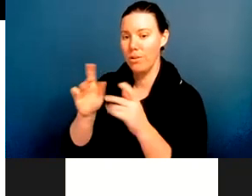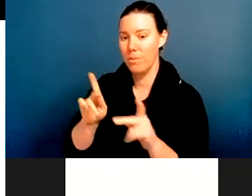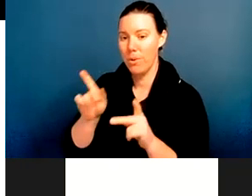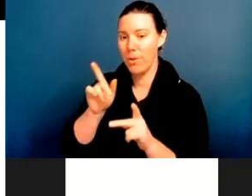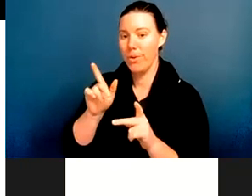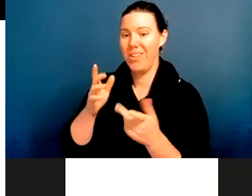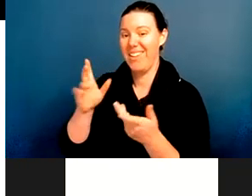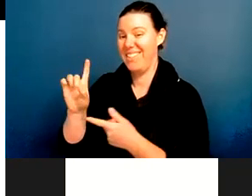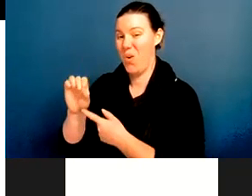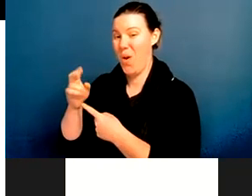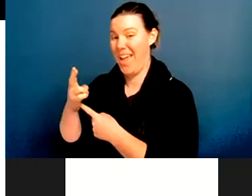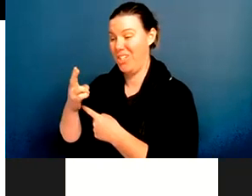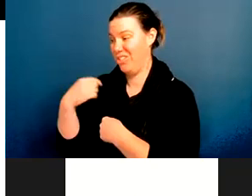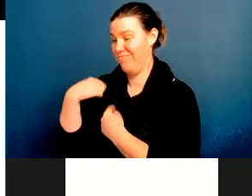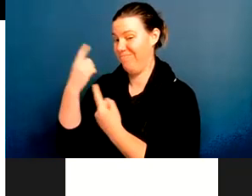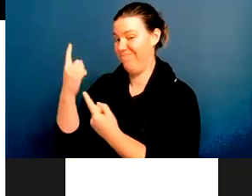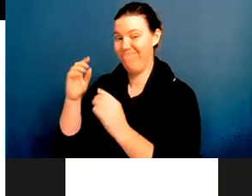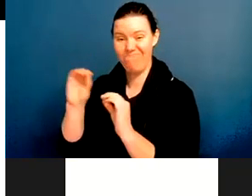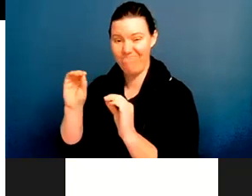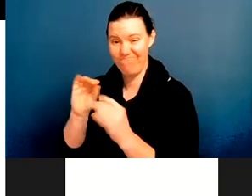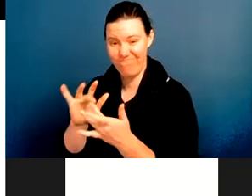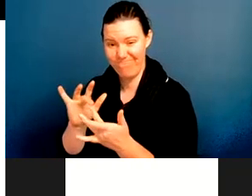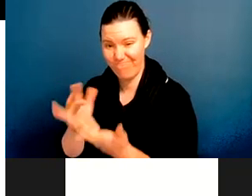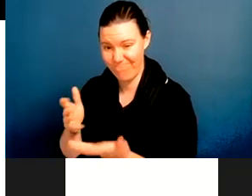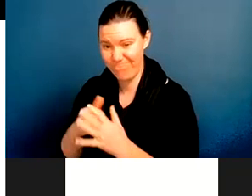are really an opportunity for us to hear from you.